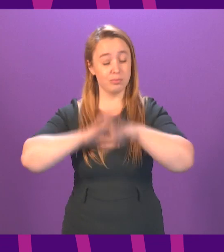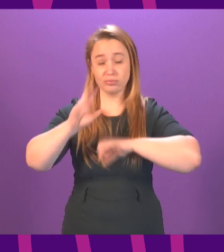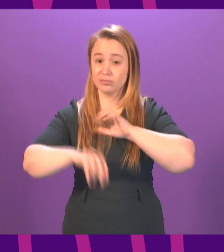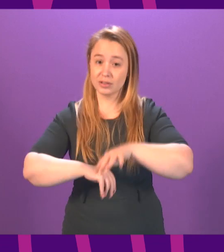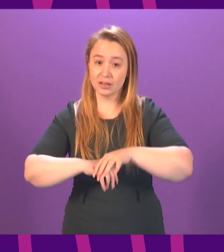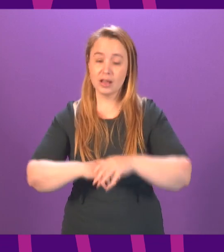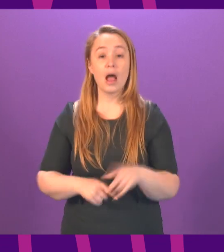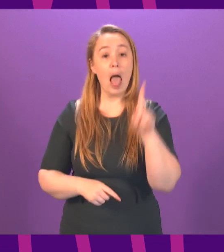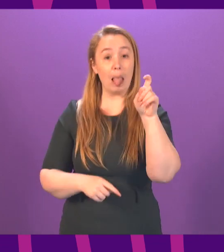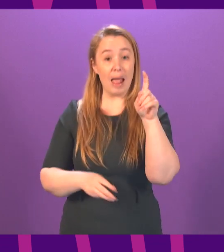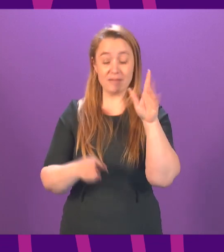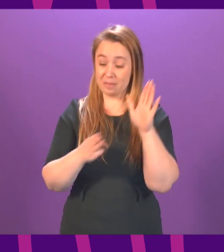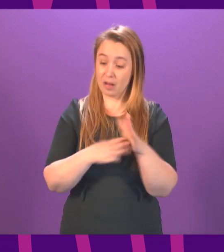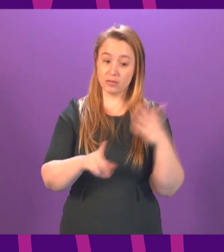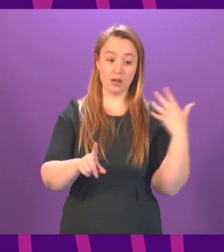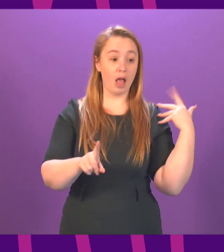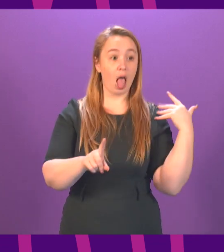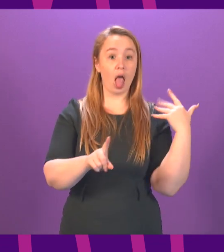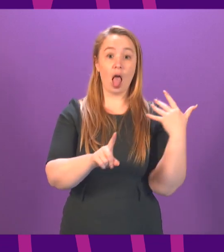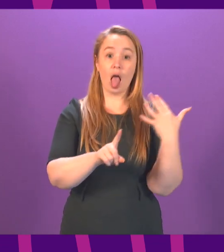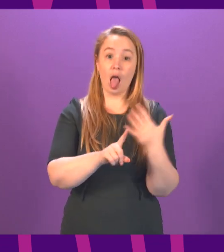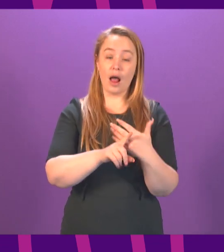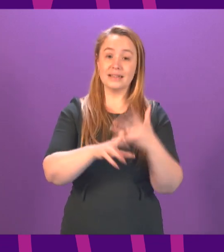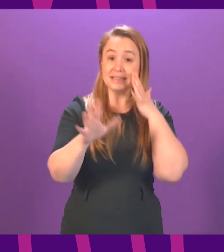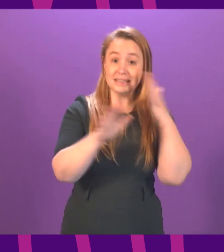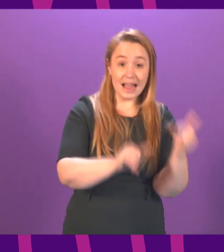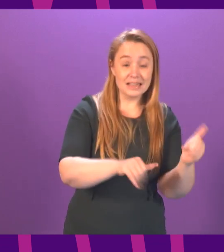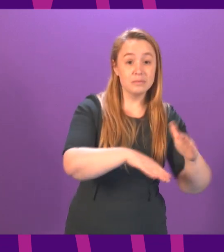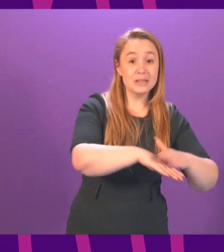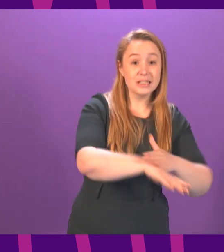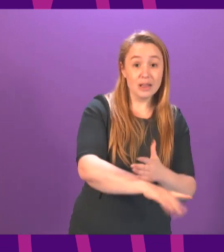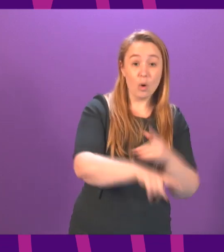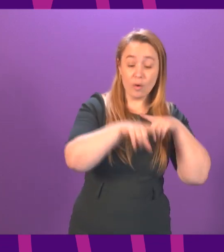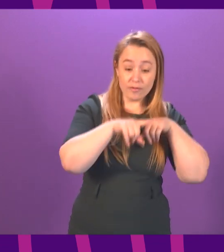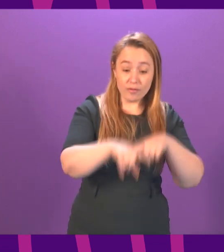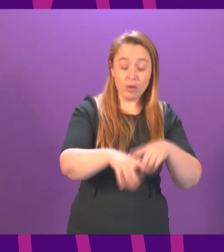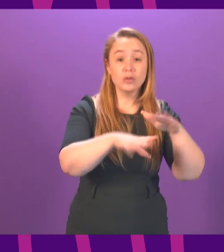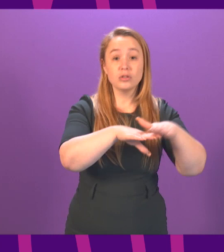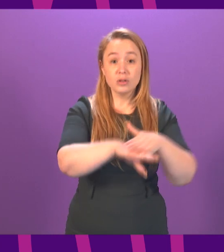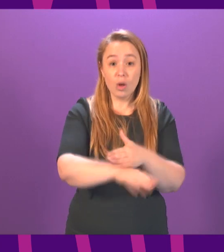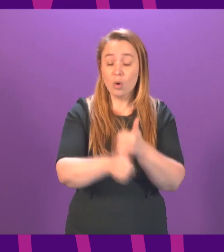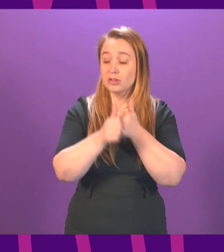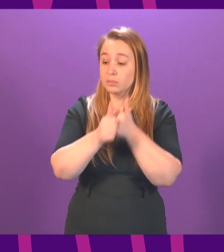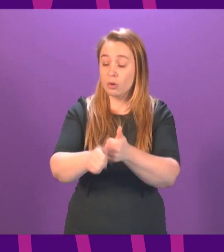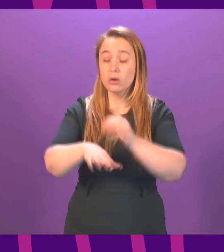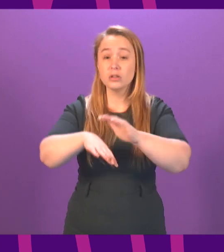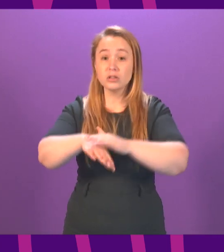it has been slow to test, slow to trace and slow to support people who are self-isolating.